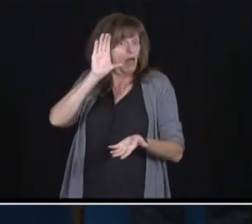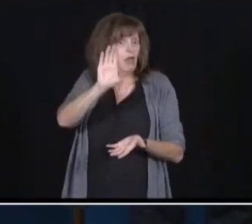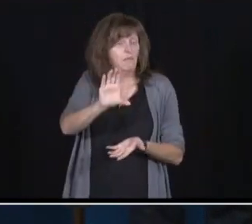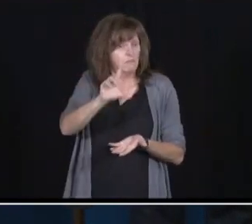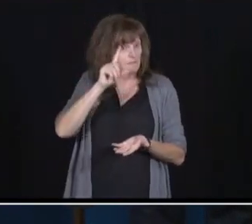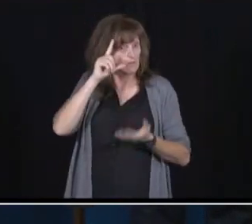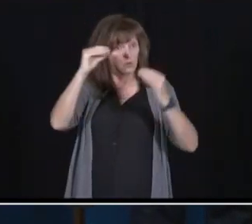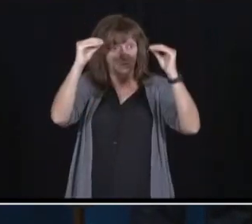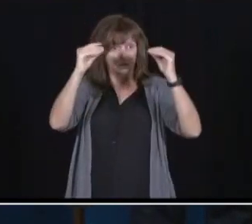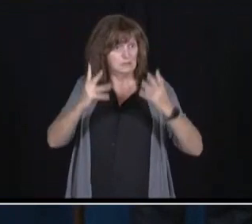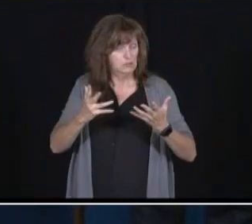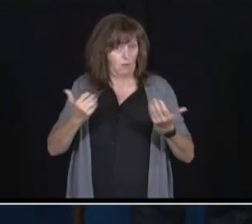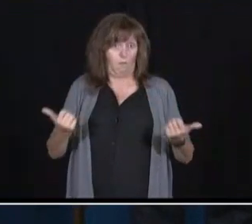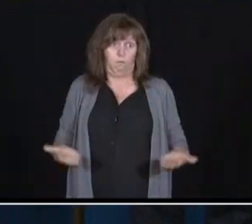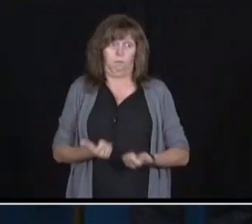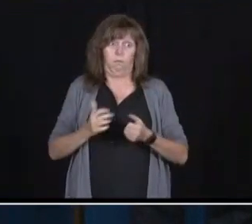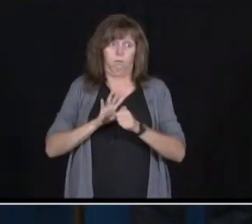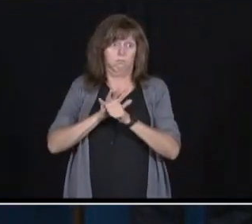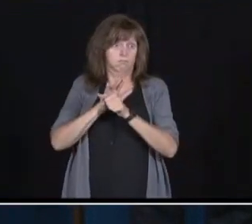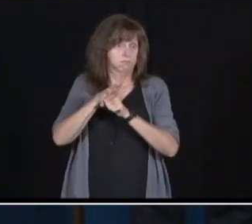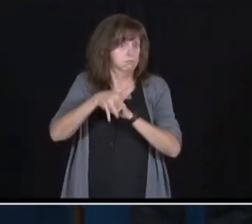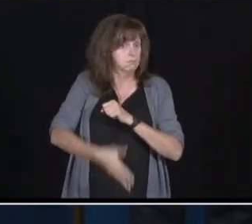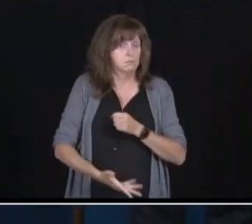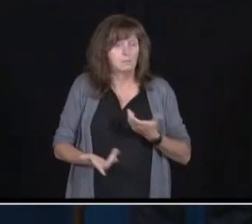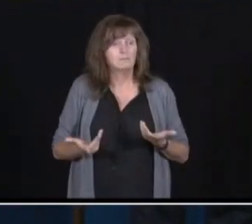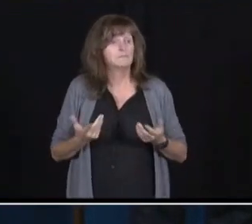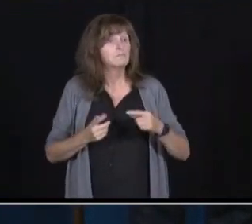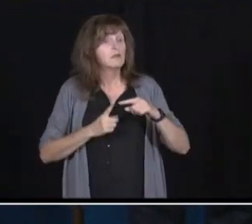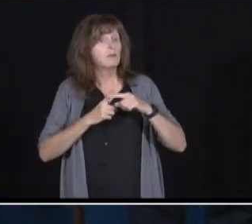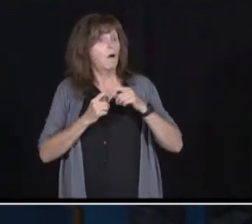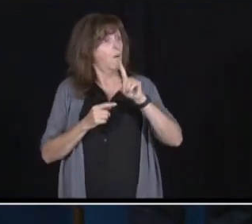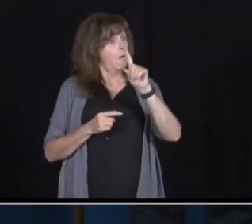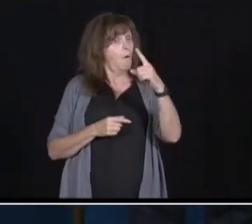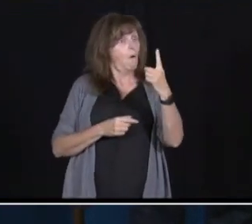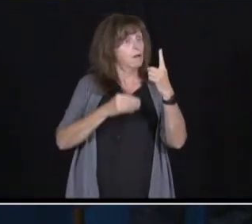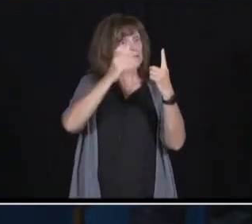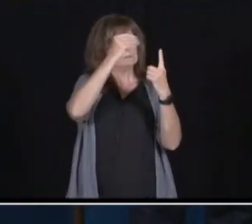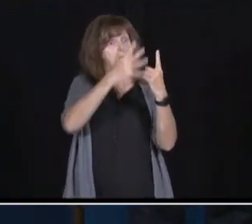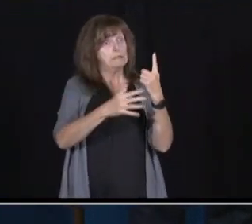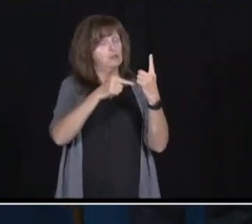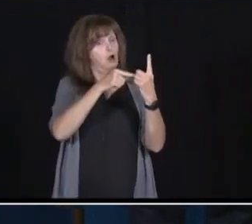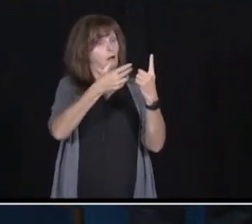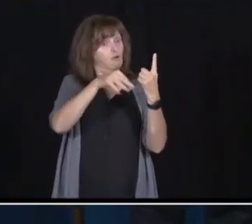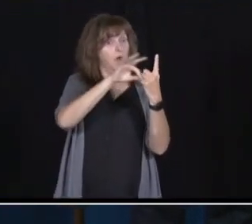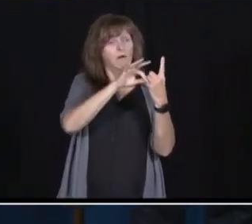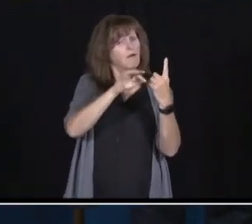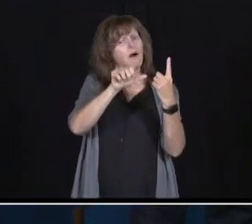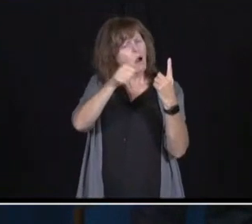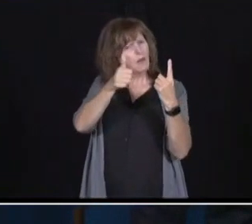of money into the teachers. What on top of that, there are a lot of other areas that are just as important.